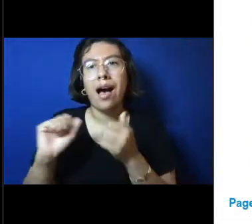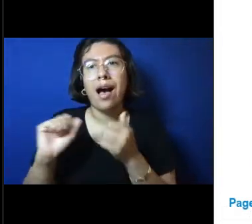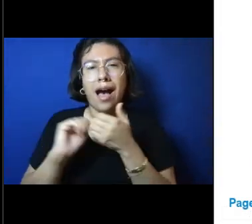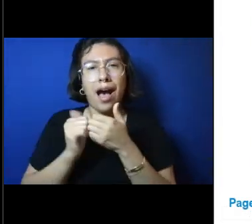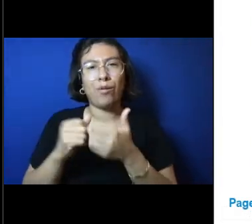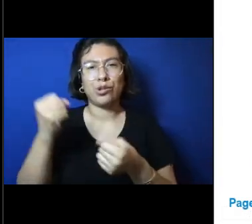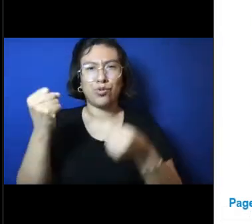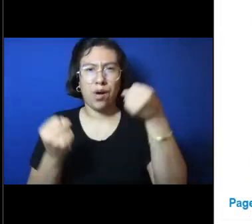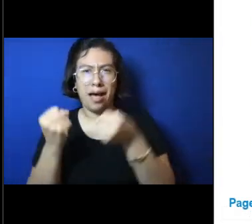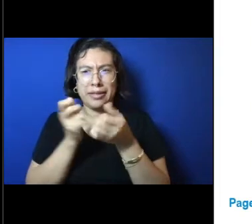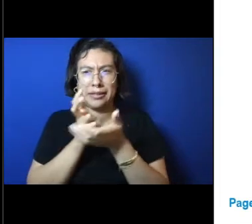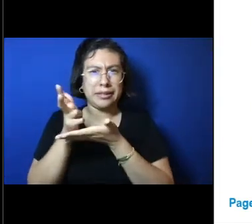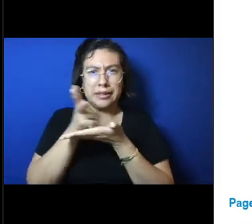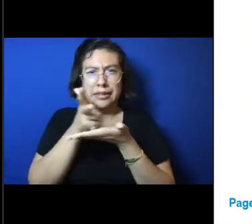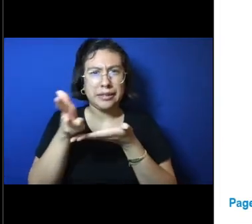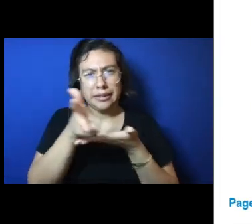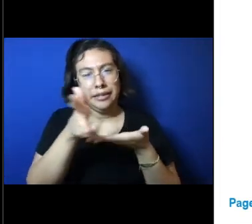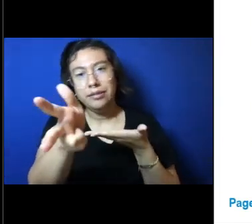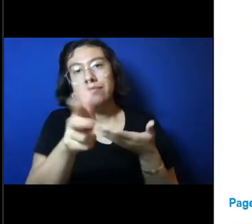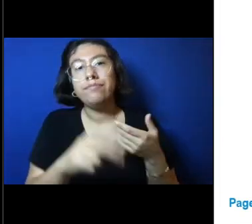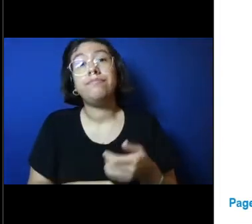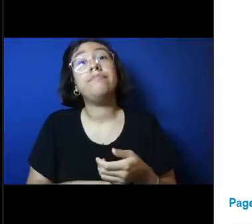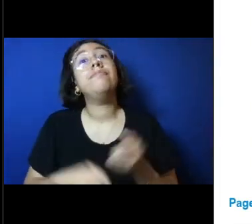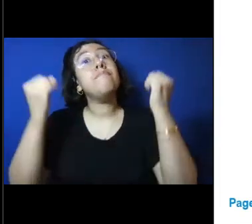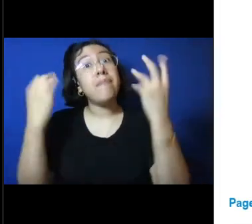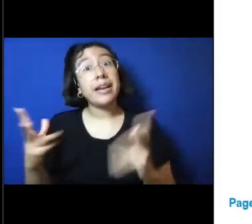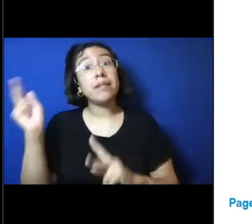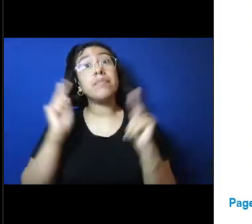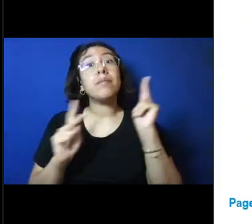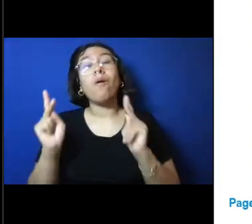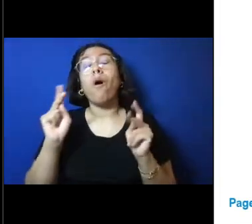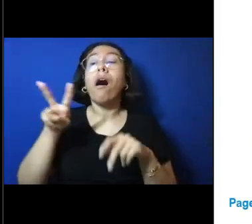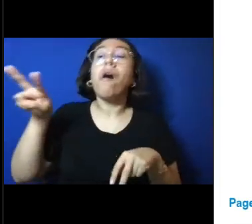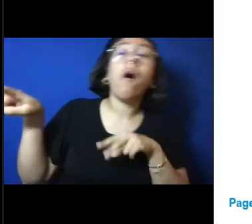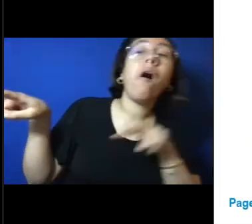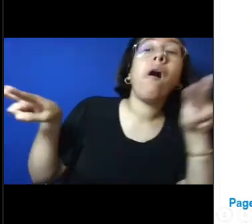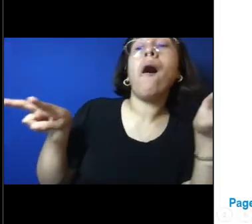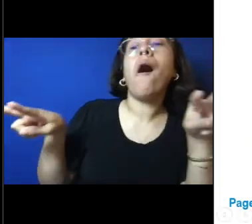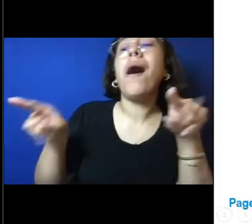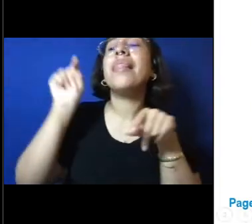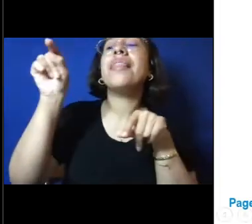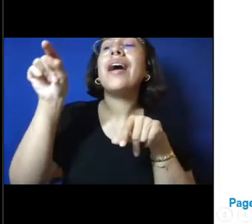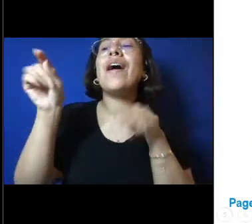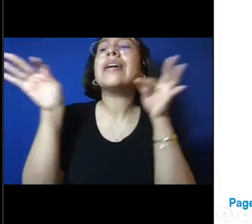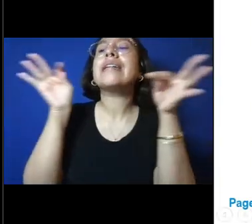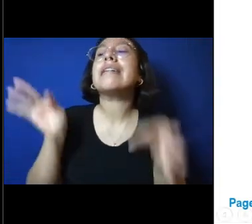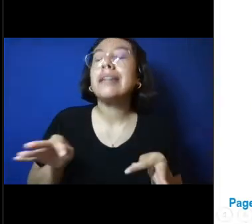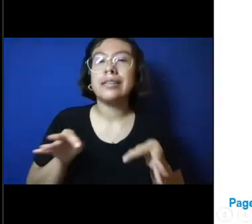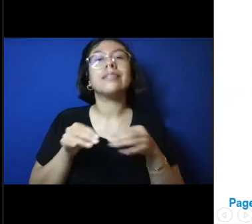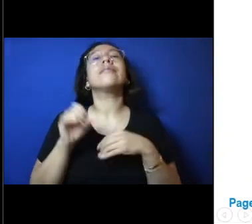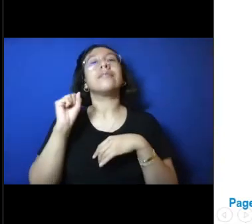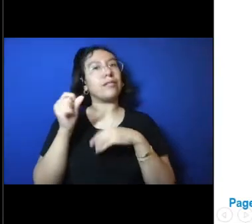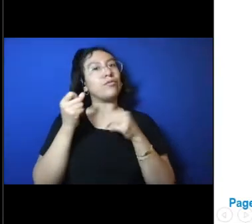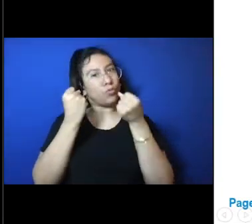to try and get that turtle. So you have a lot of people onboard spotting for you and helping you find that turtle. And, eventually, you drive it in the right direction